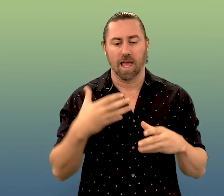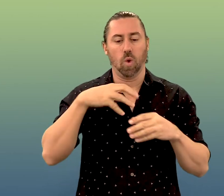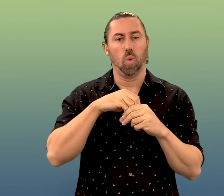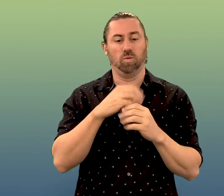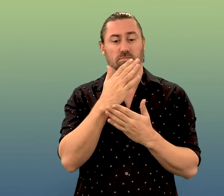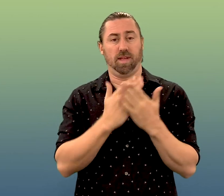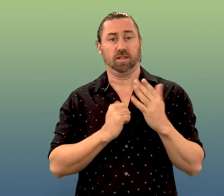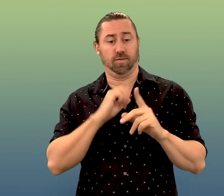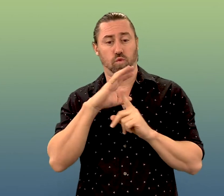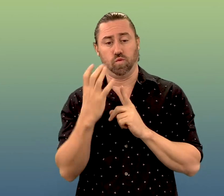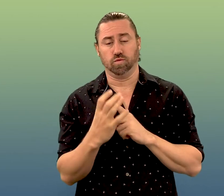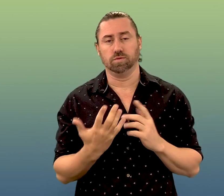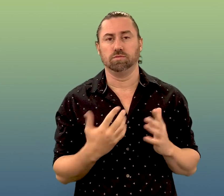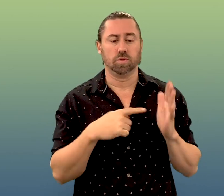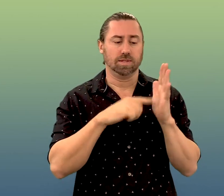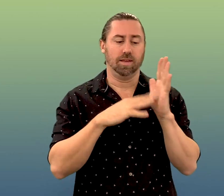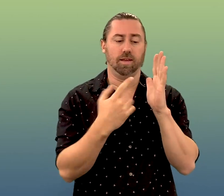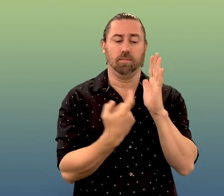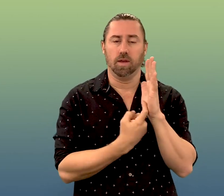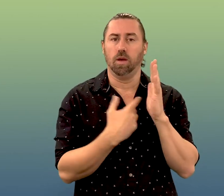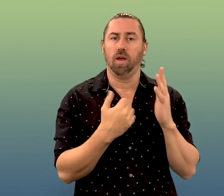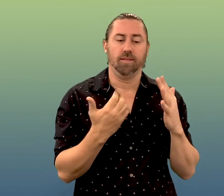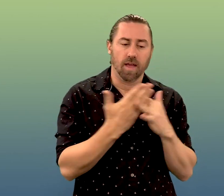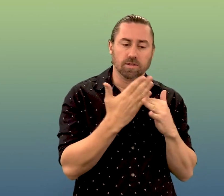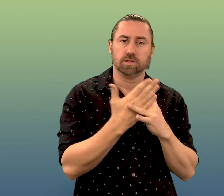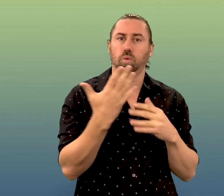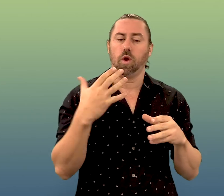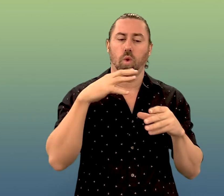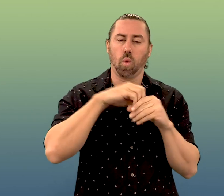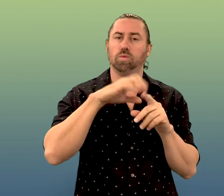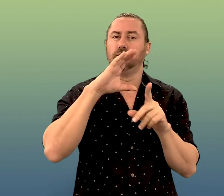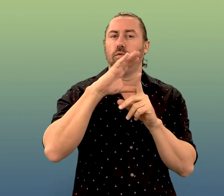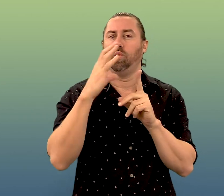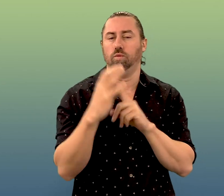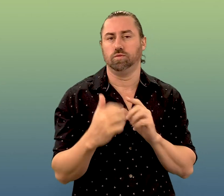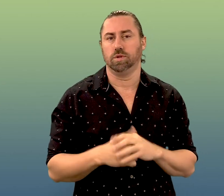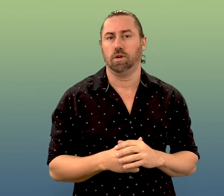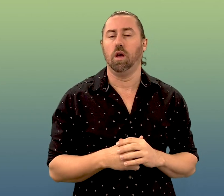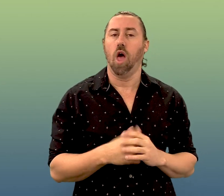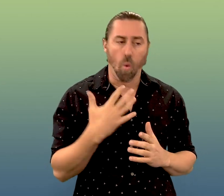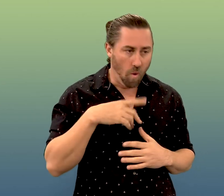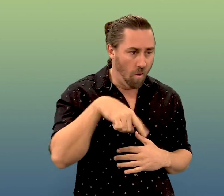Inclusion is our culture. TMR has an accessible and inclusive culture